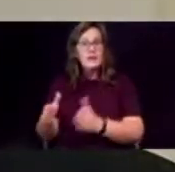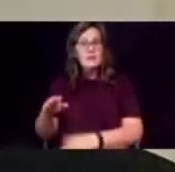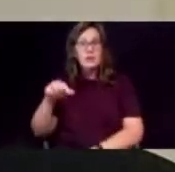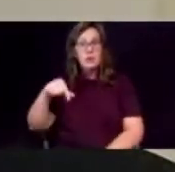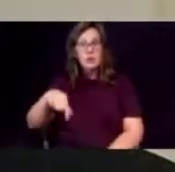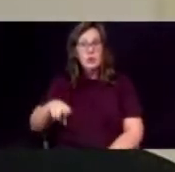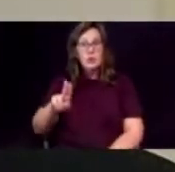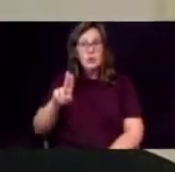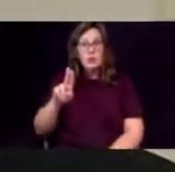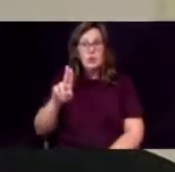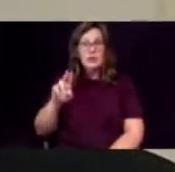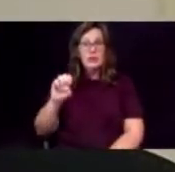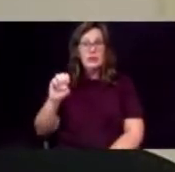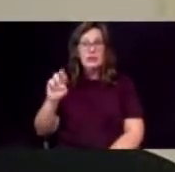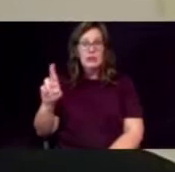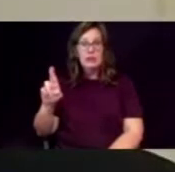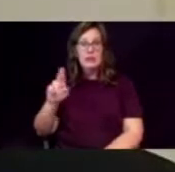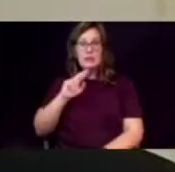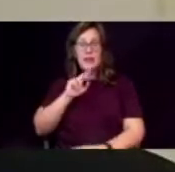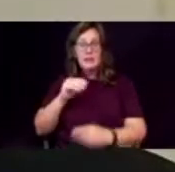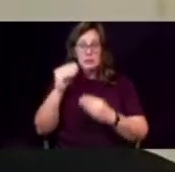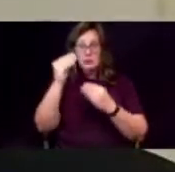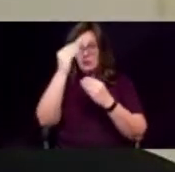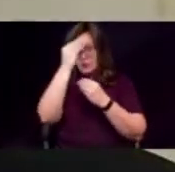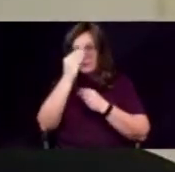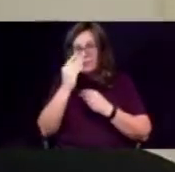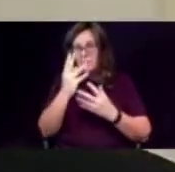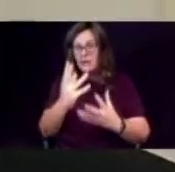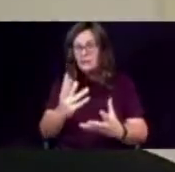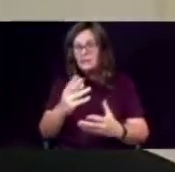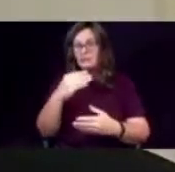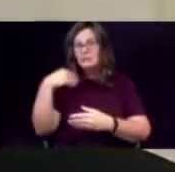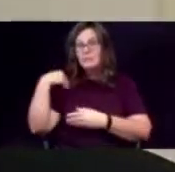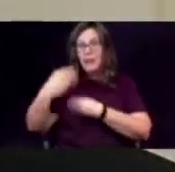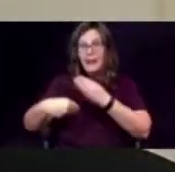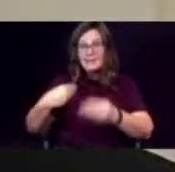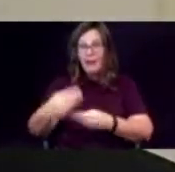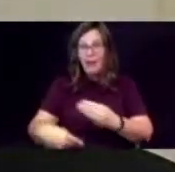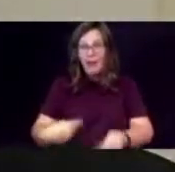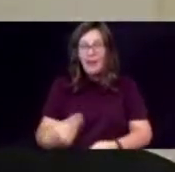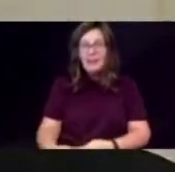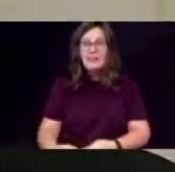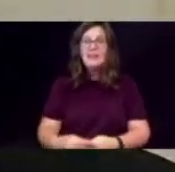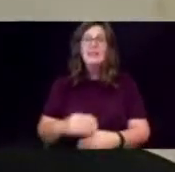pass on knowledge um pass on the beauty of our identities um in so many different ways so